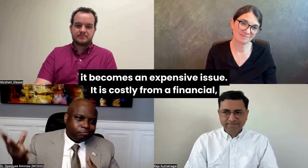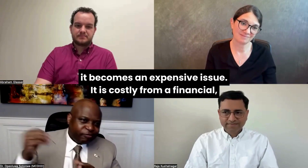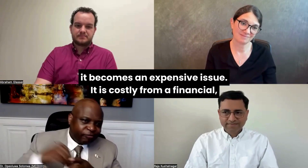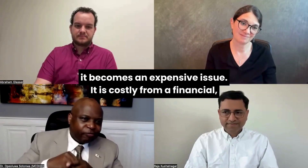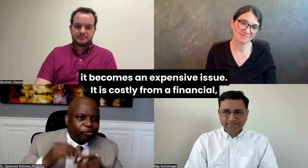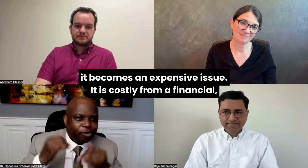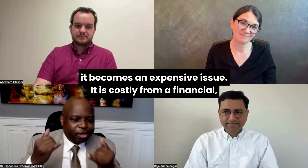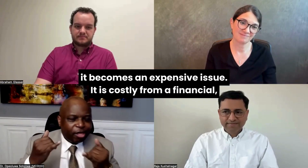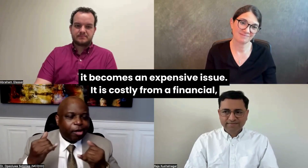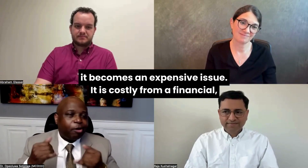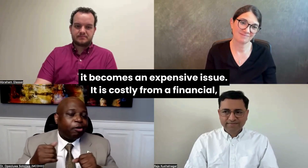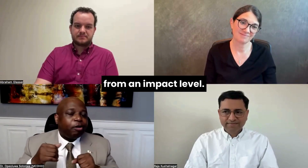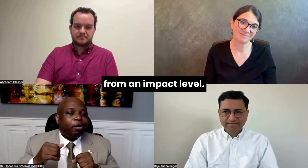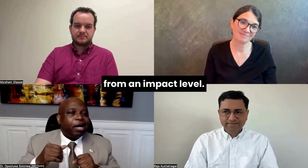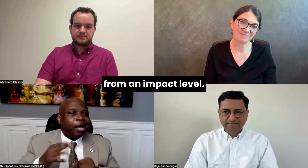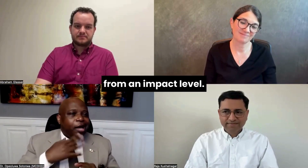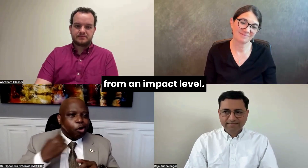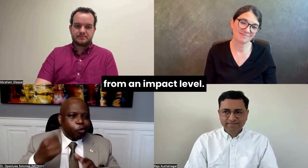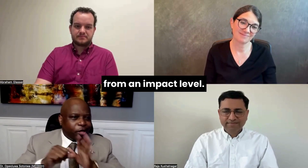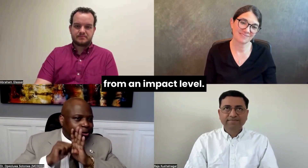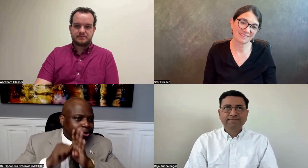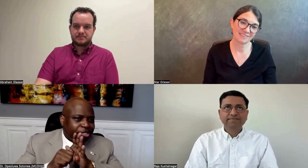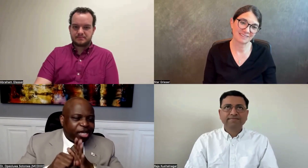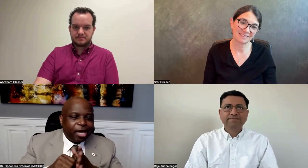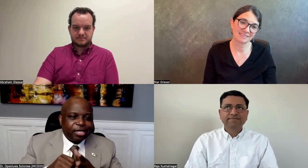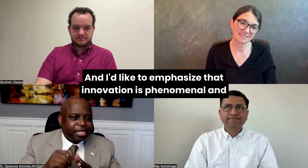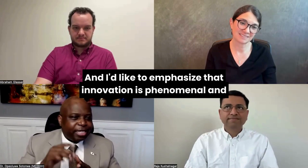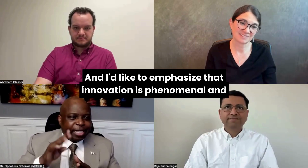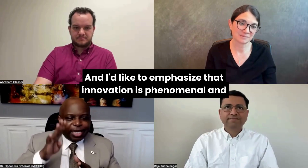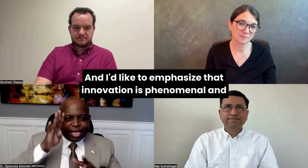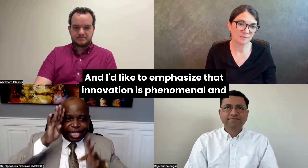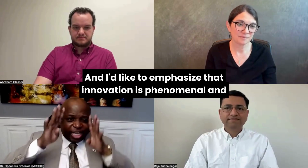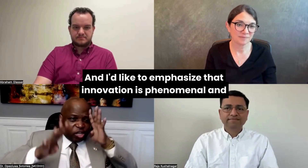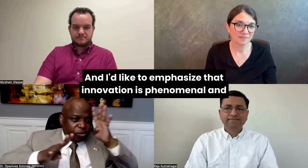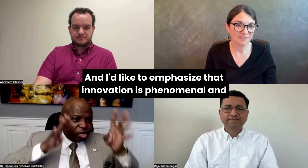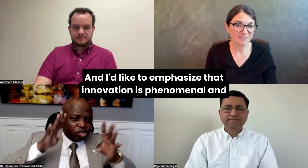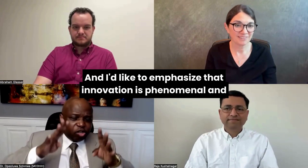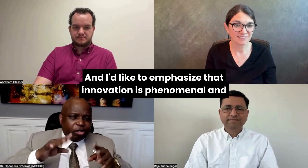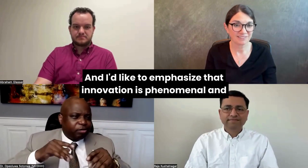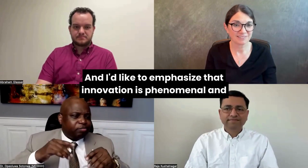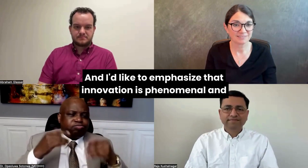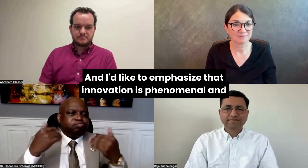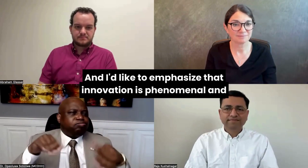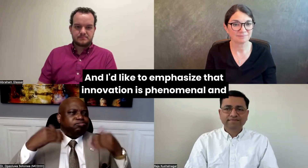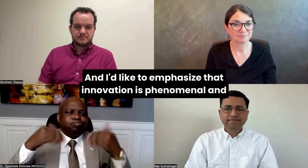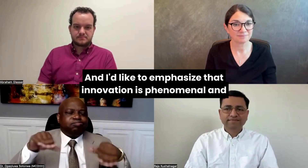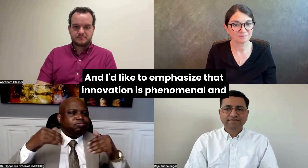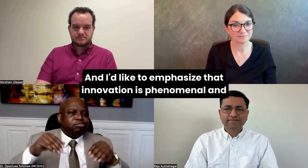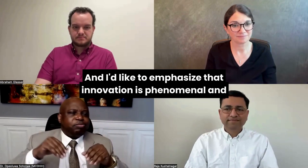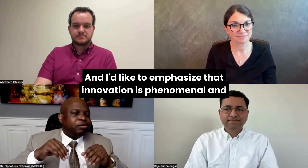from an impact level. And I'd like to emphasize that innovation is phenomenal and